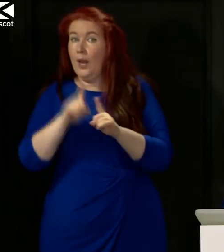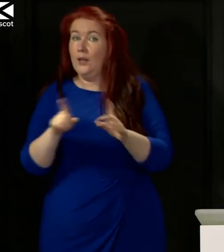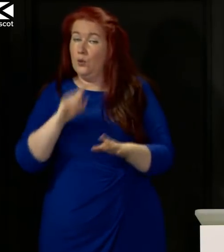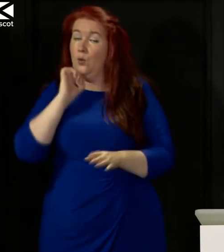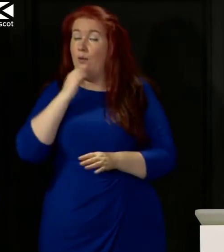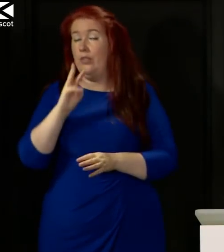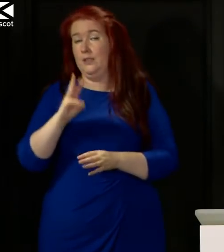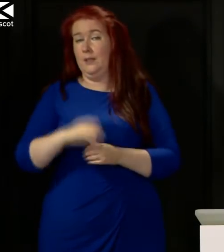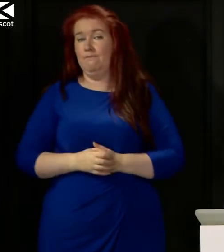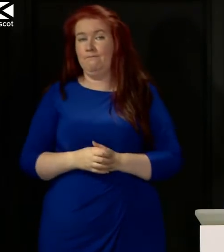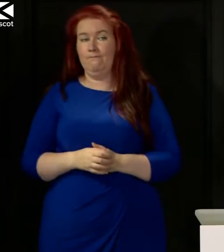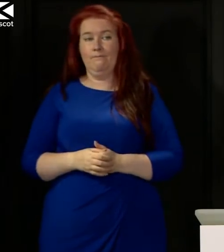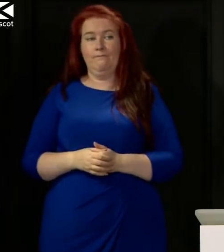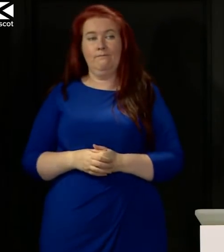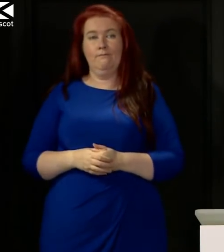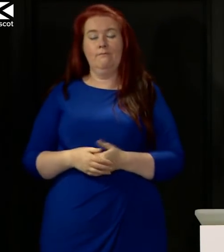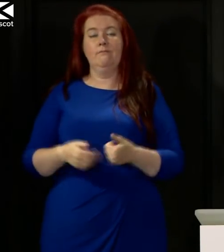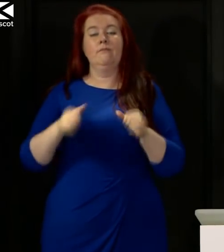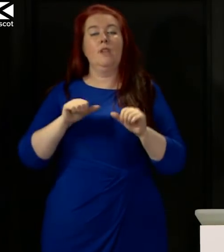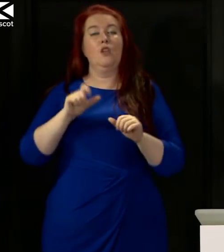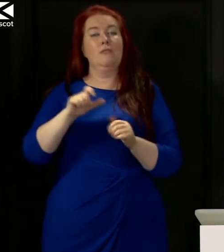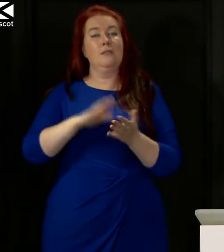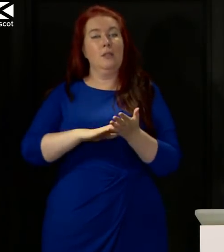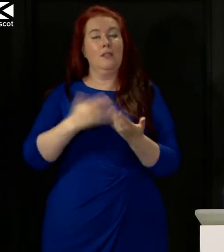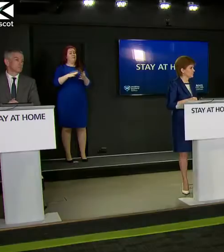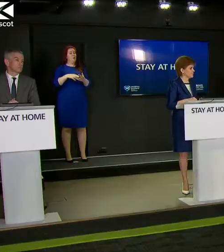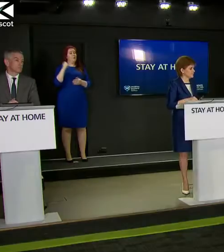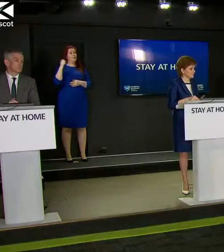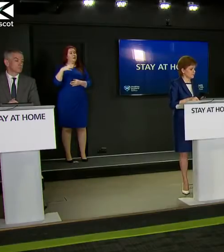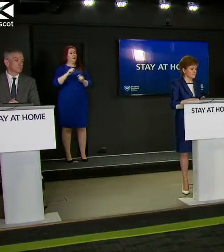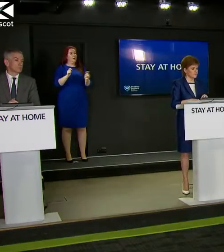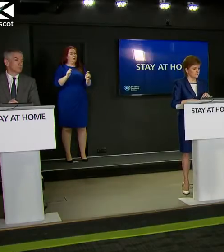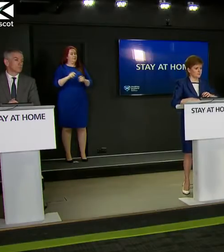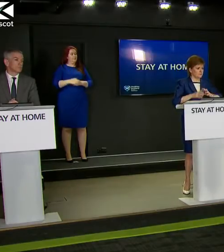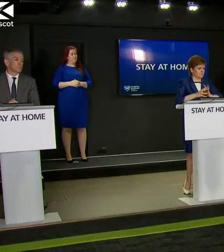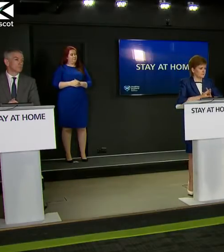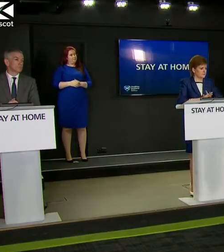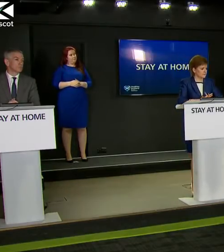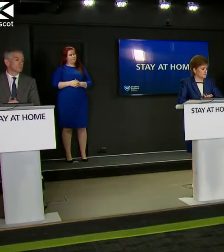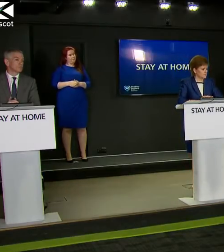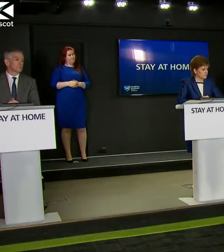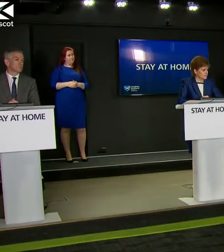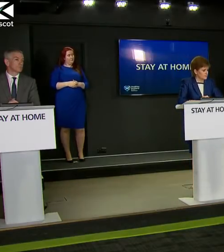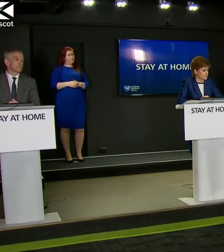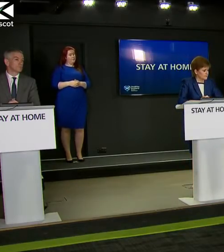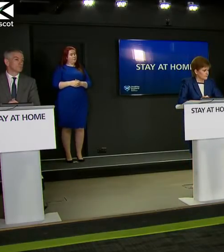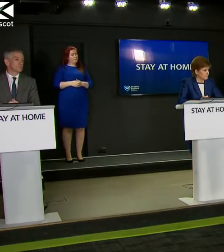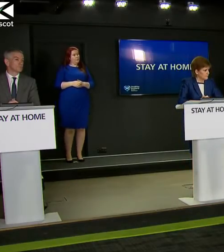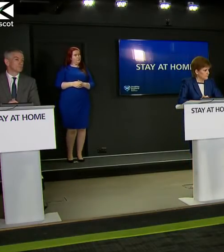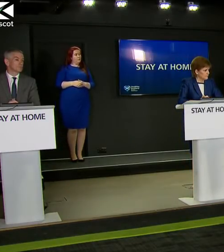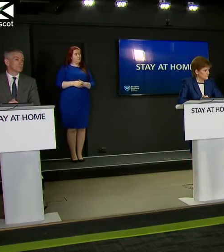Chris Musson from The Sun? Hello, First Minister. It has been reported today that in England, all patients with COVID